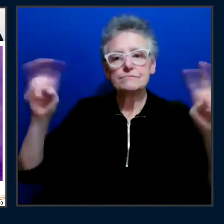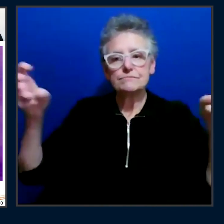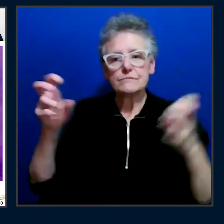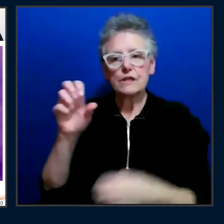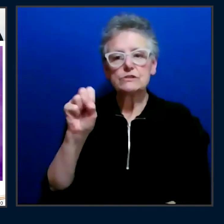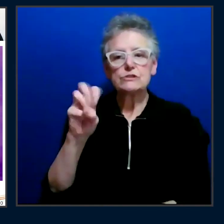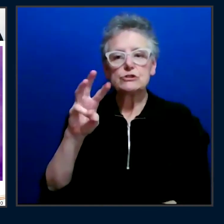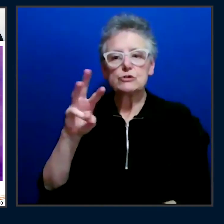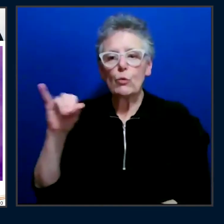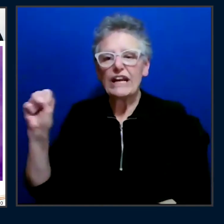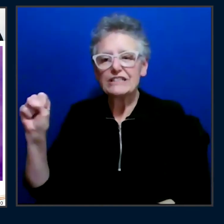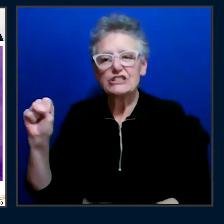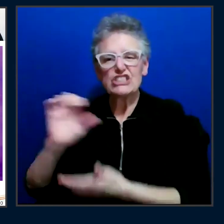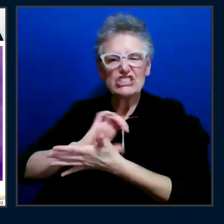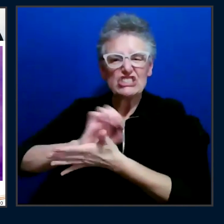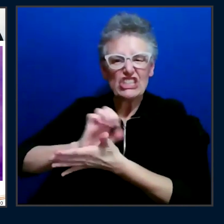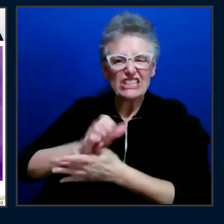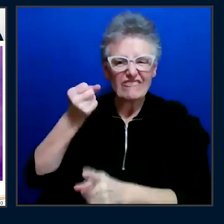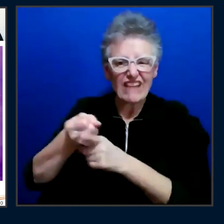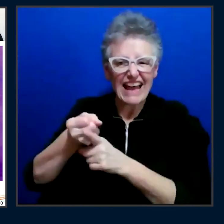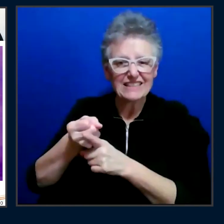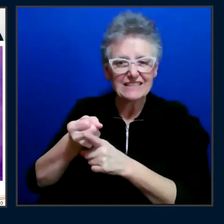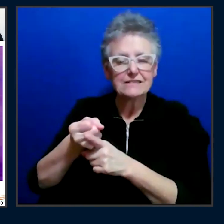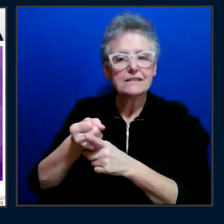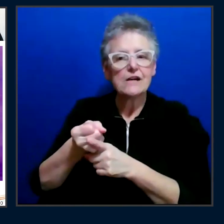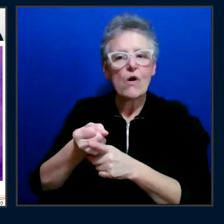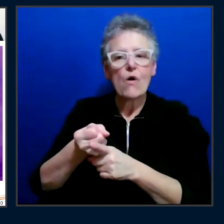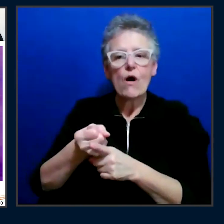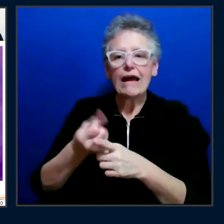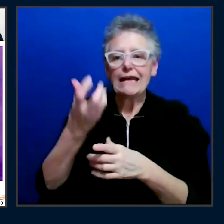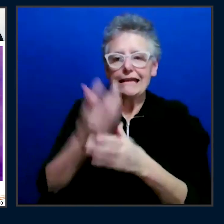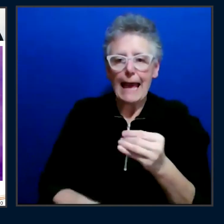And what I mean by that is holes or gaps that arise